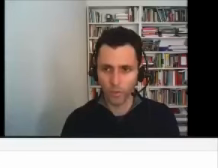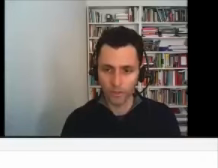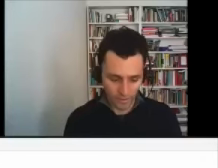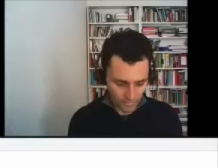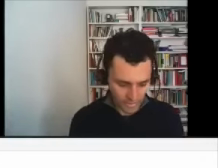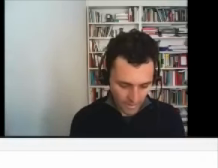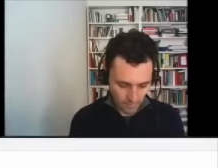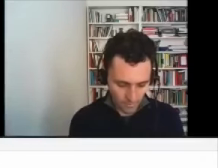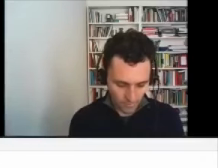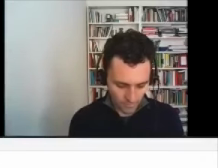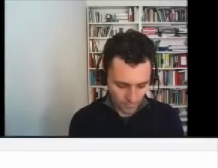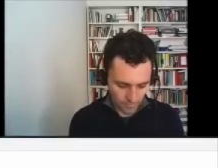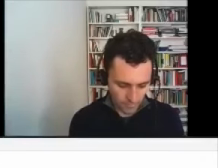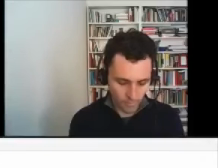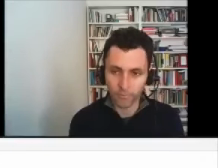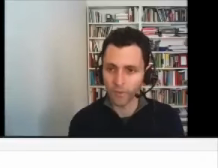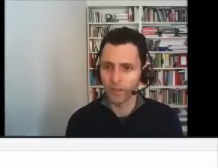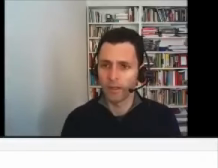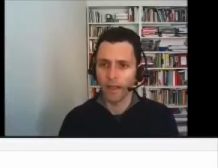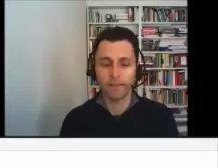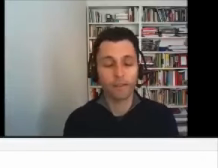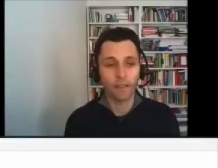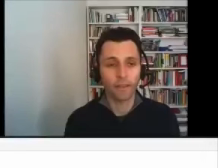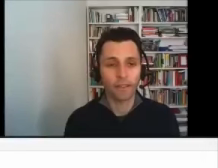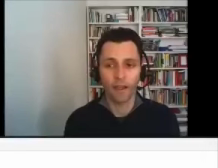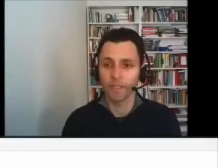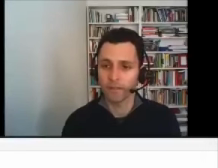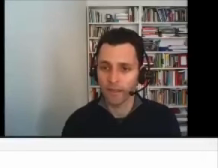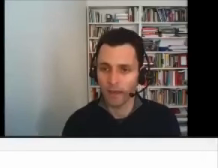We'll give it a name and select the assignment type.